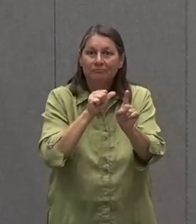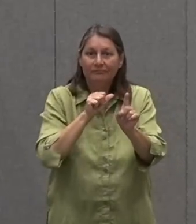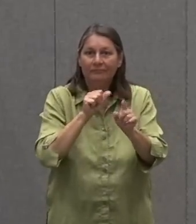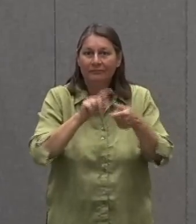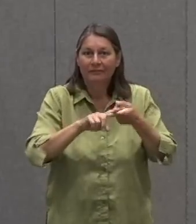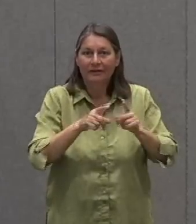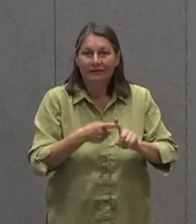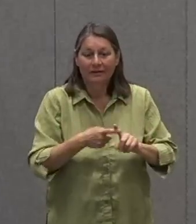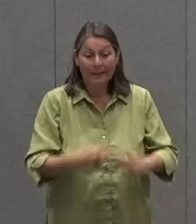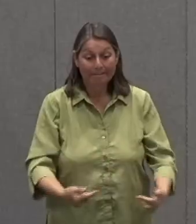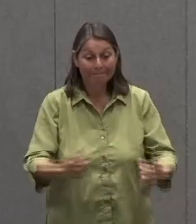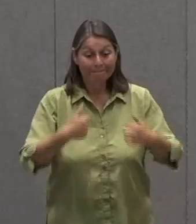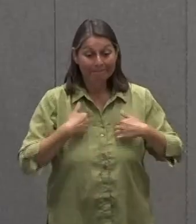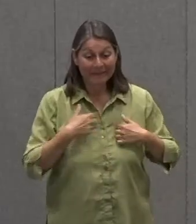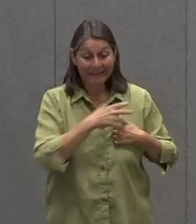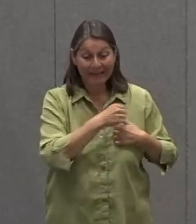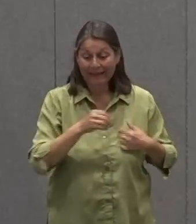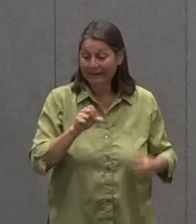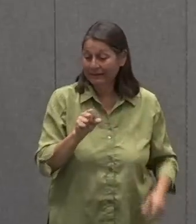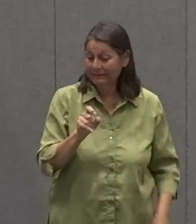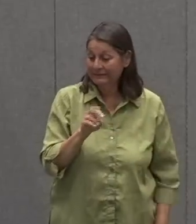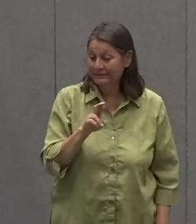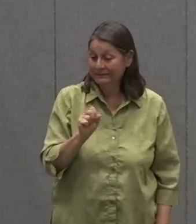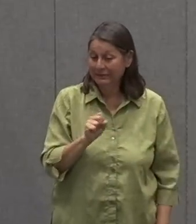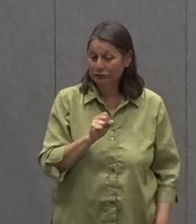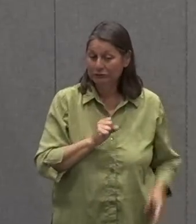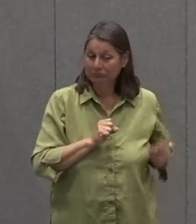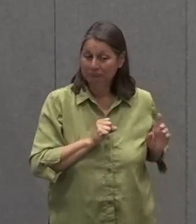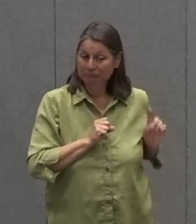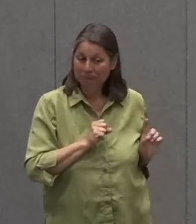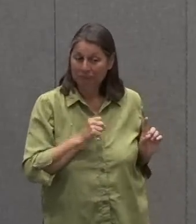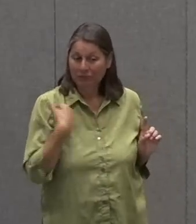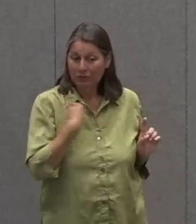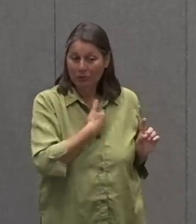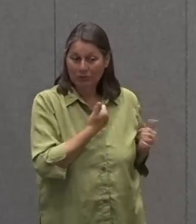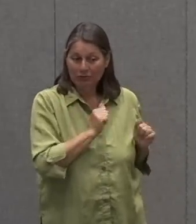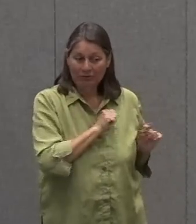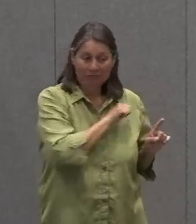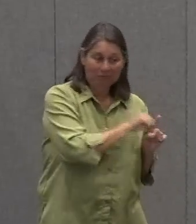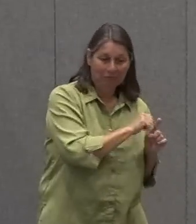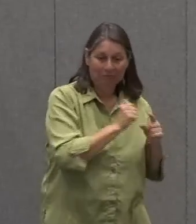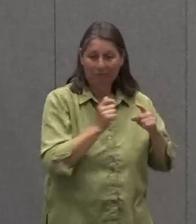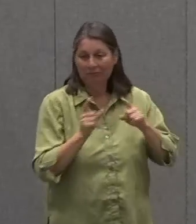we always end up trying to stump each other and trying to win, so let's go ahead and try that.